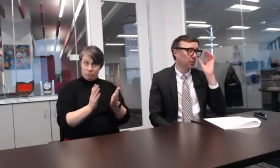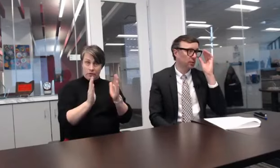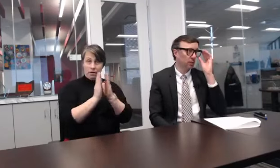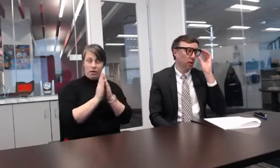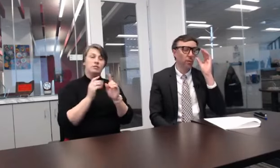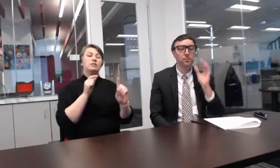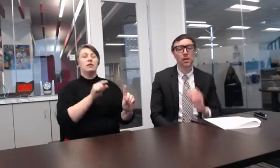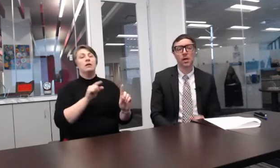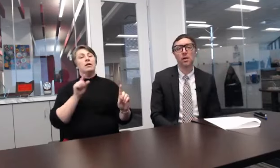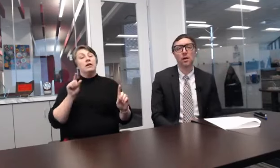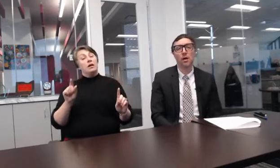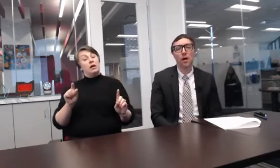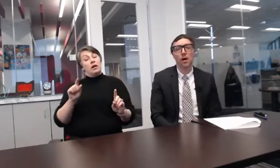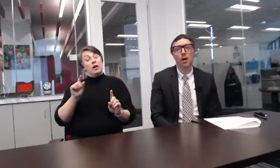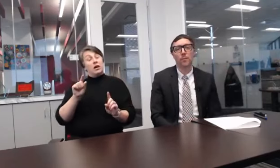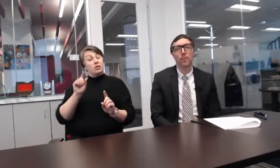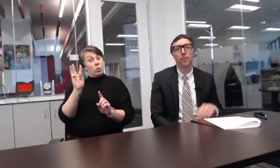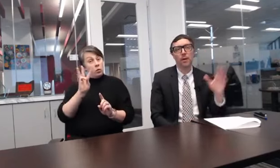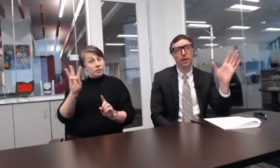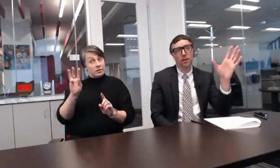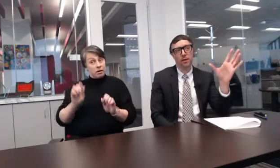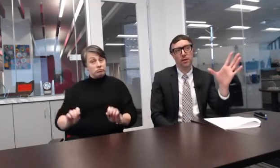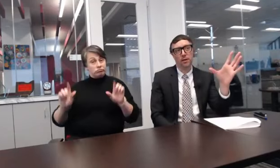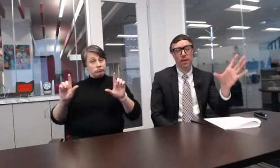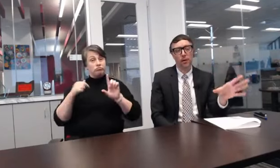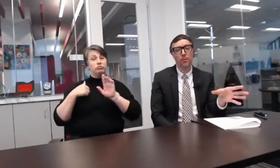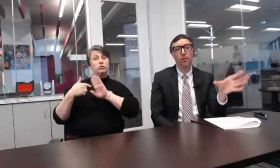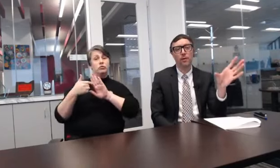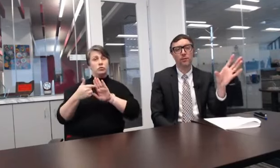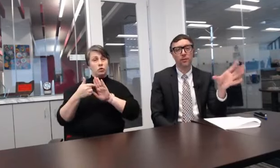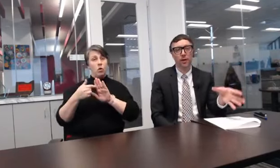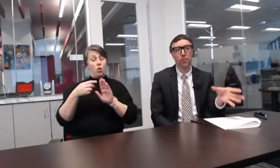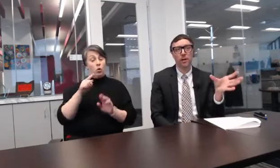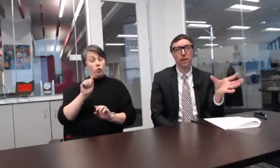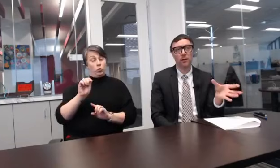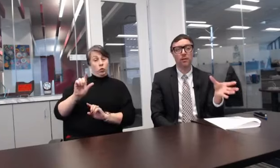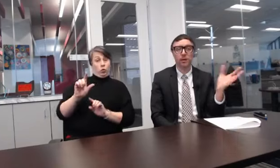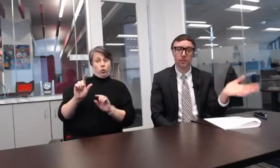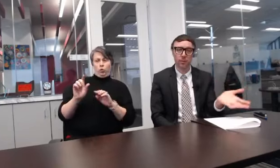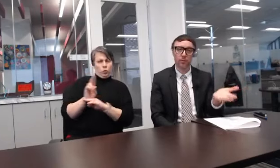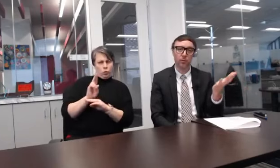which is on our website. And the County Board is evaluating, like I said before,